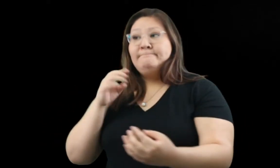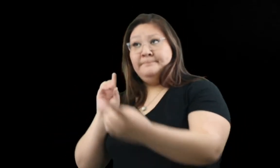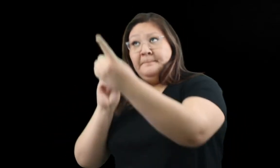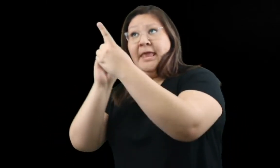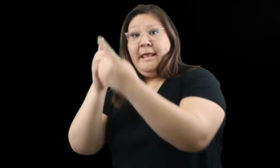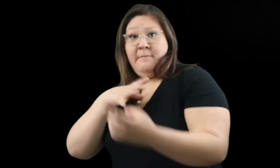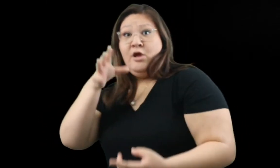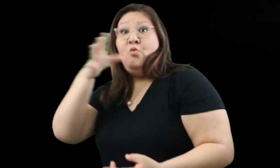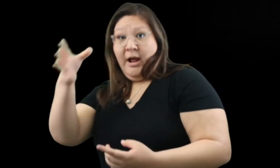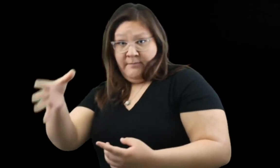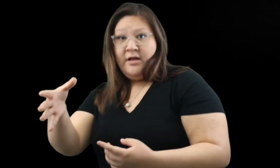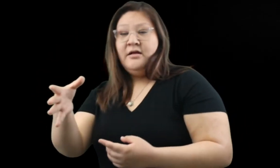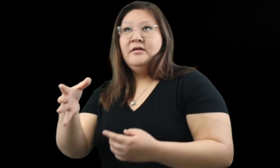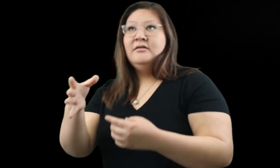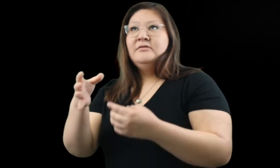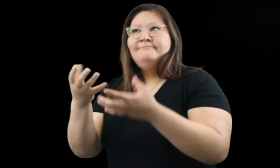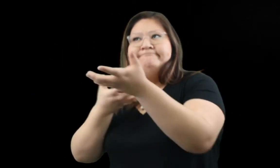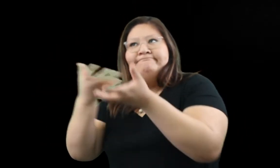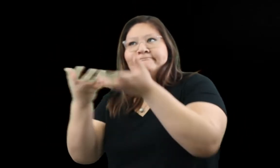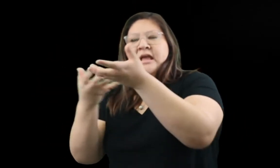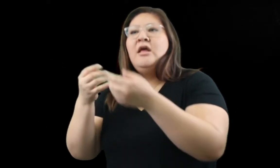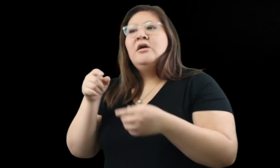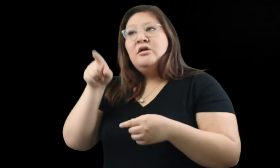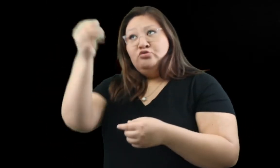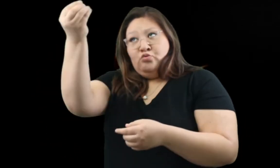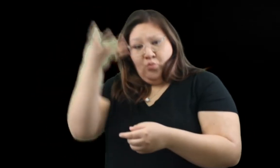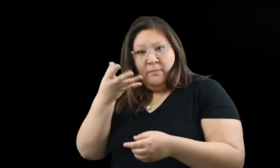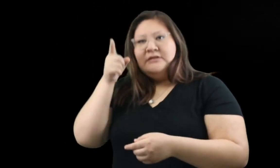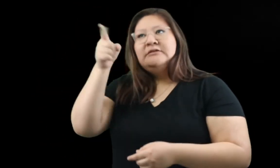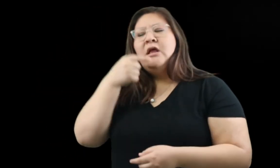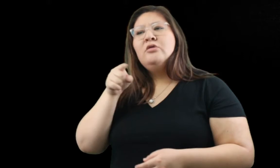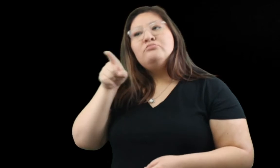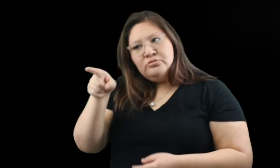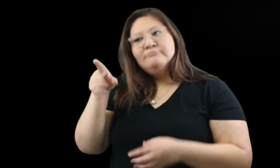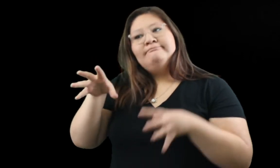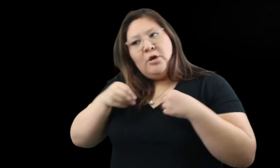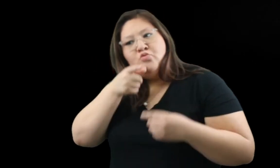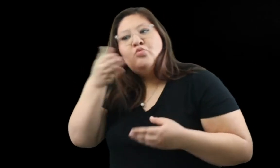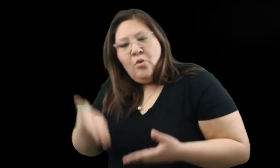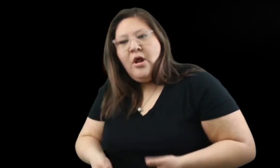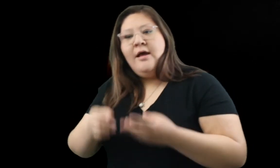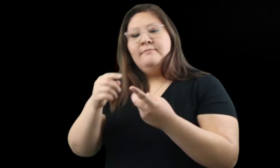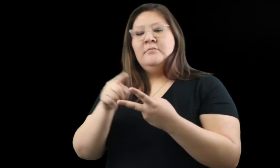In a dream I spoke with my grandmother . . . and she told me I had to accept who I was.